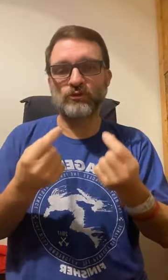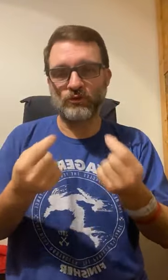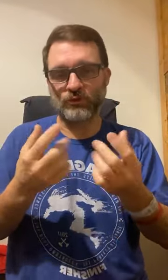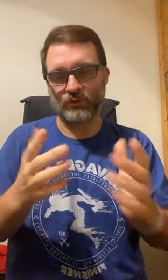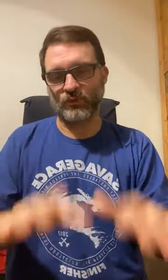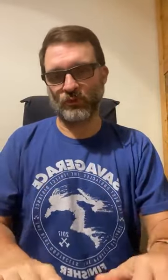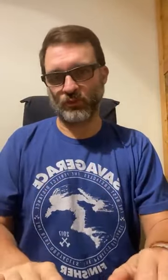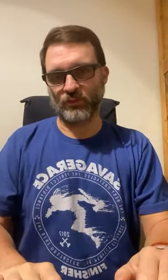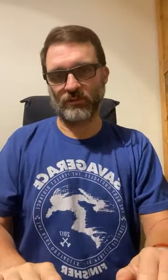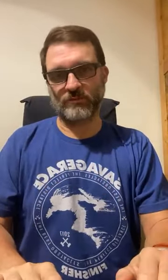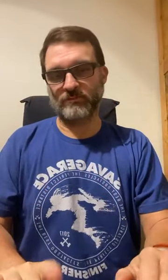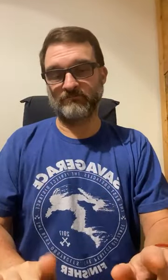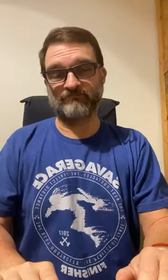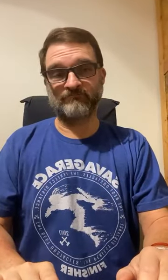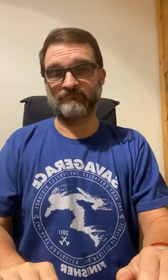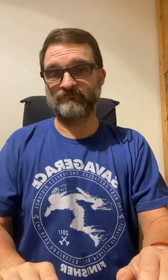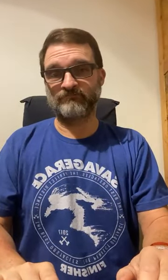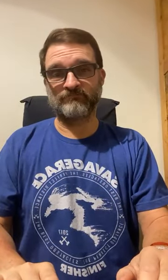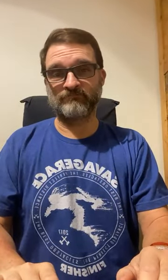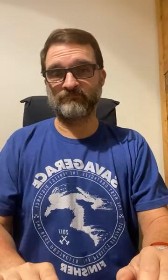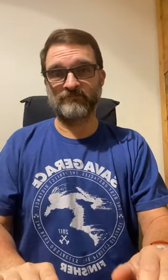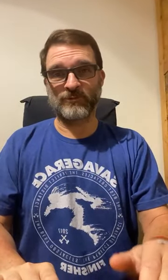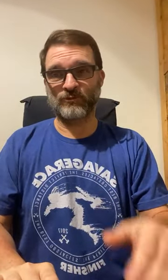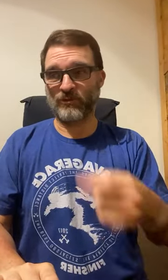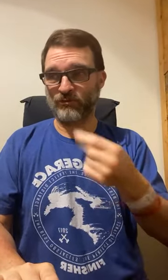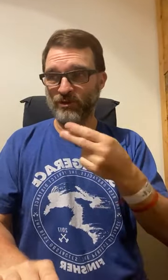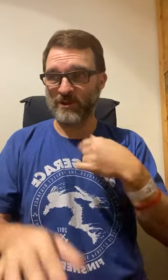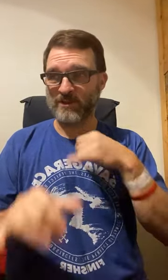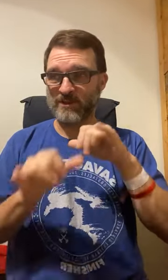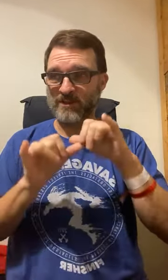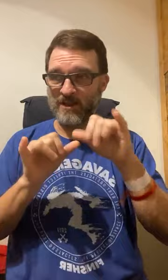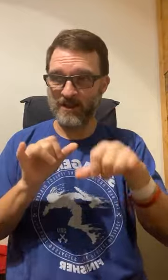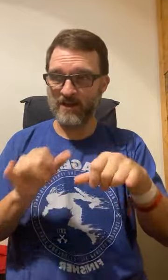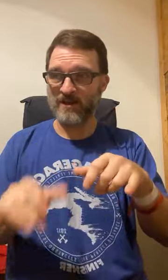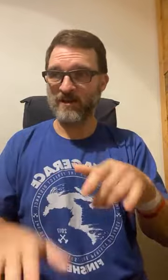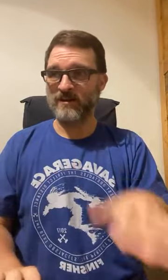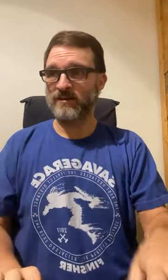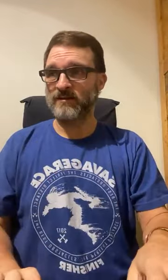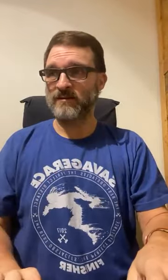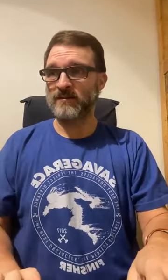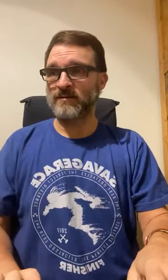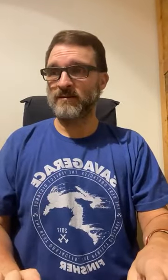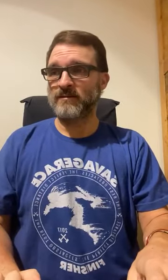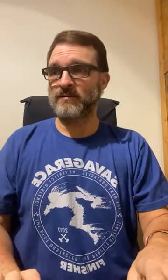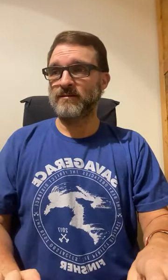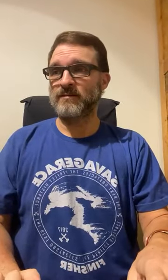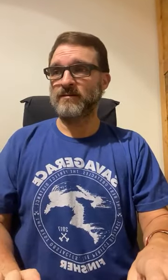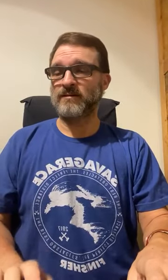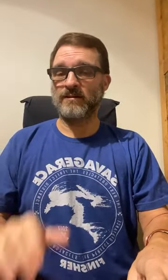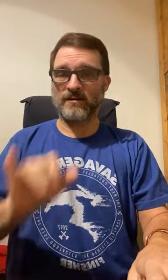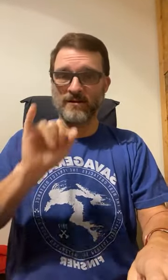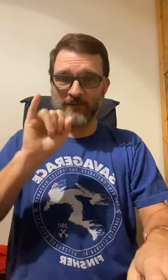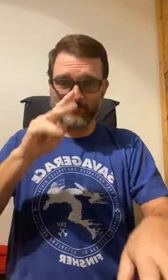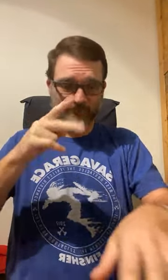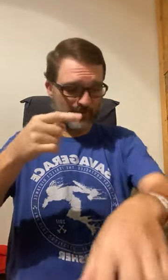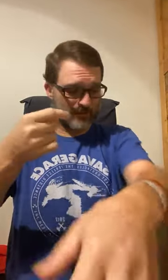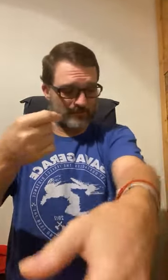what to do Thursday I stayed.